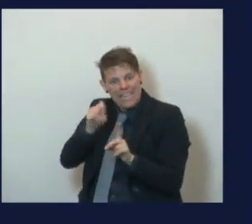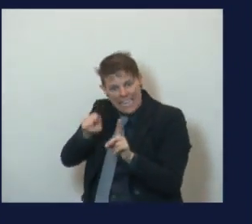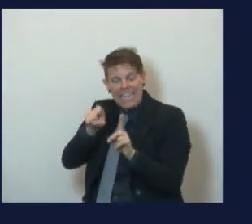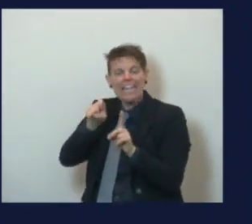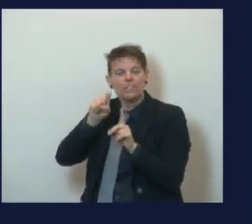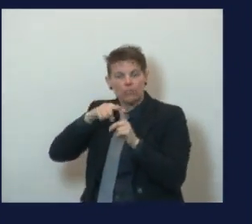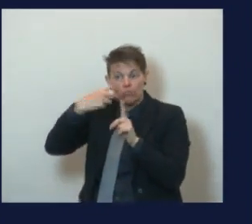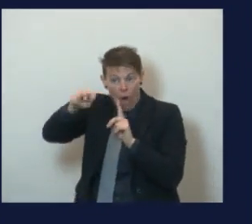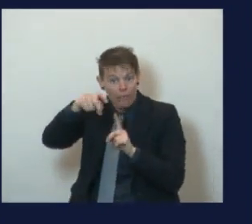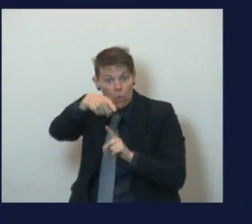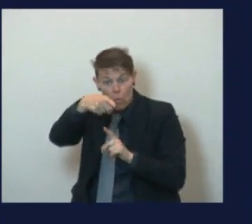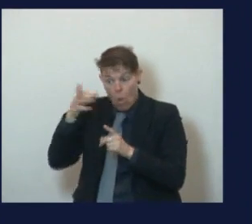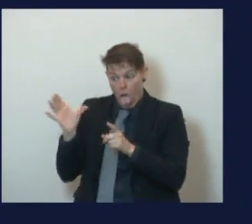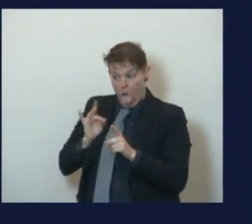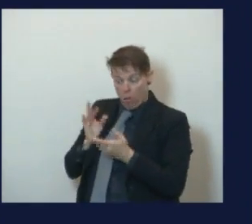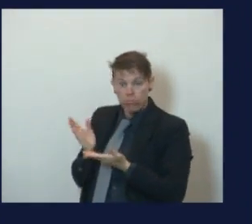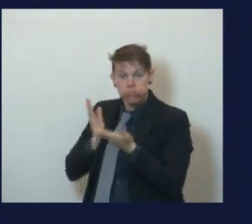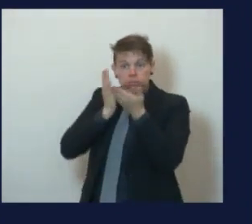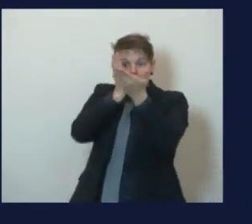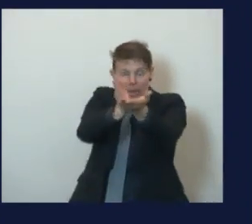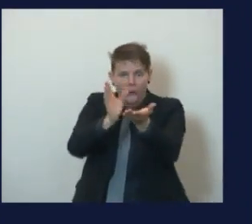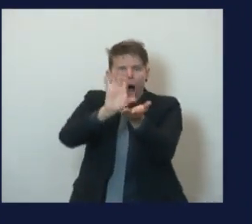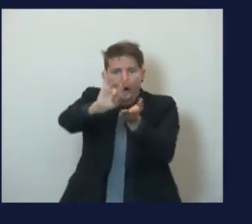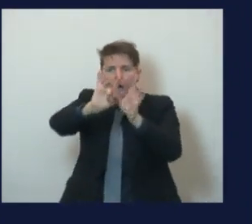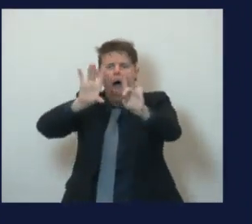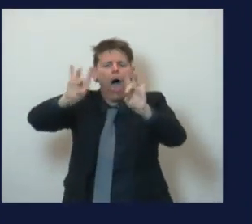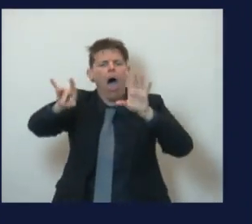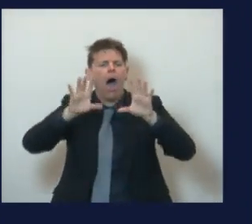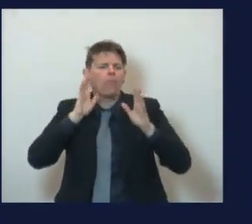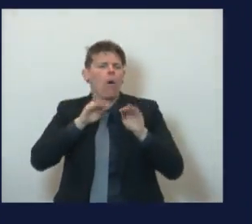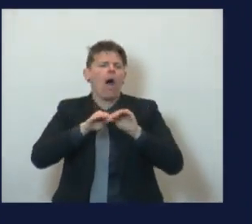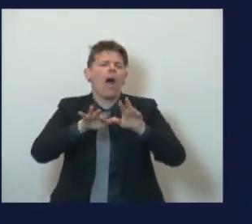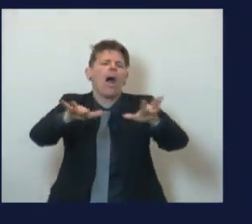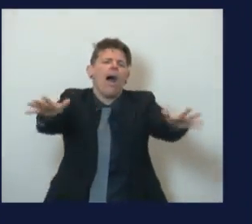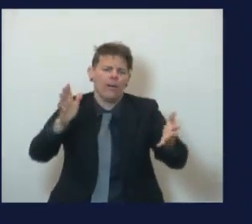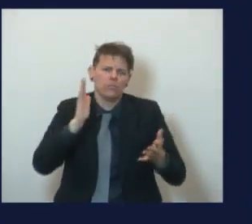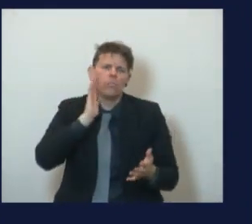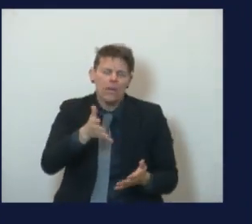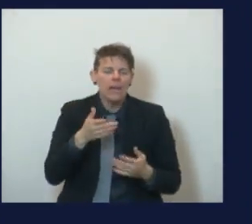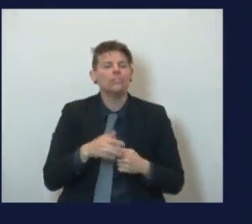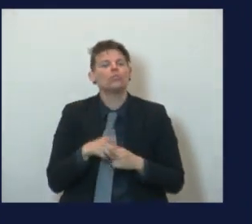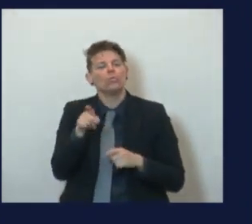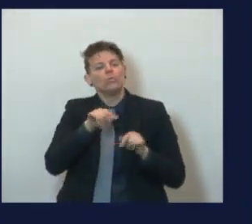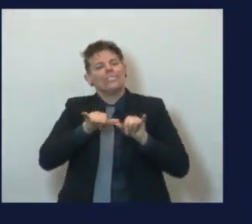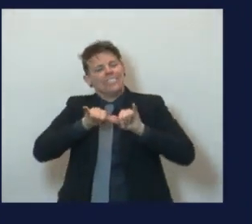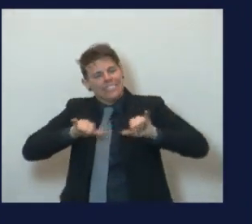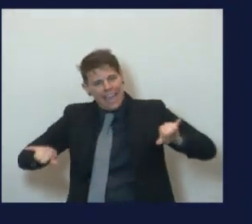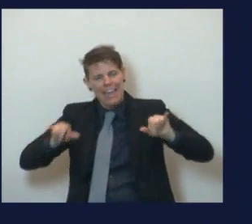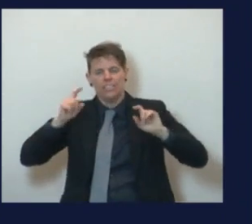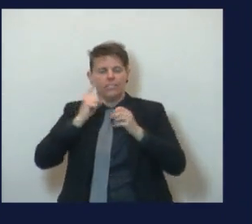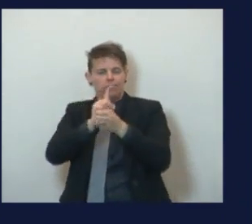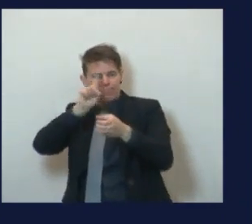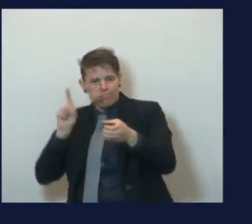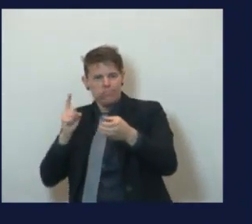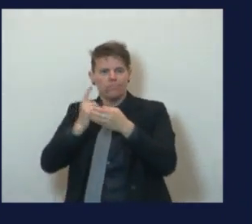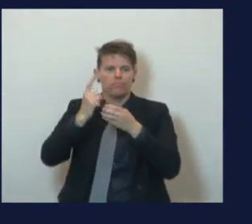VIRUS NEEDS YOU TO TRAVEL TO TRANSMIT. YOU CATCH IT YOU GIVE IT WE DON’T WANT YOU TO DO THAT.